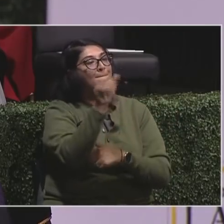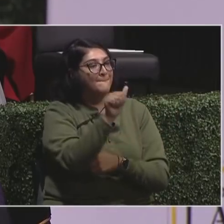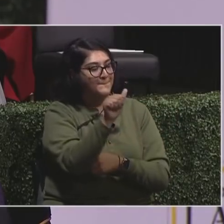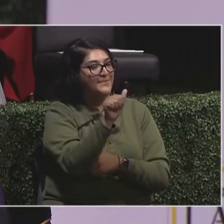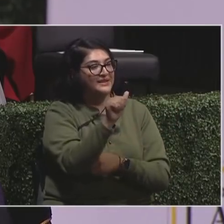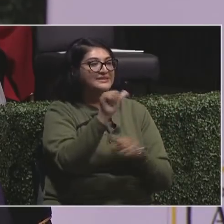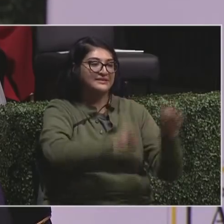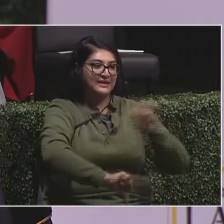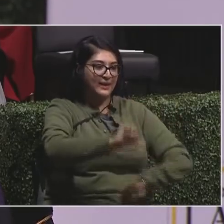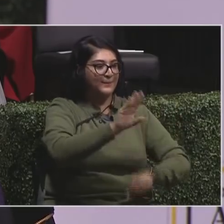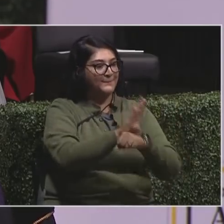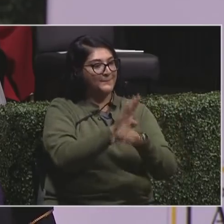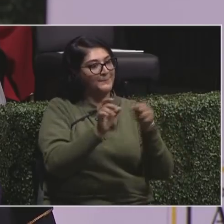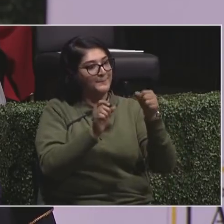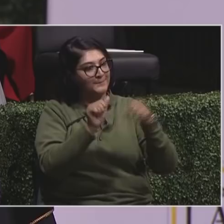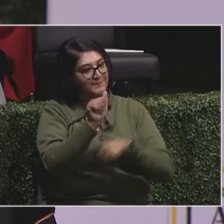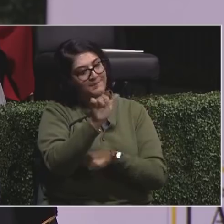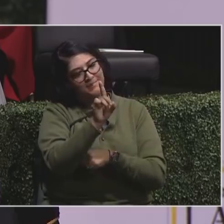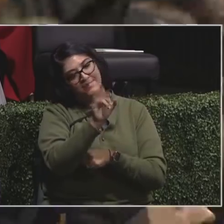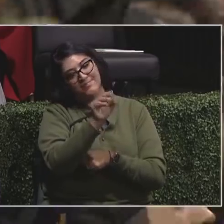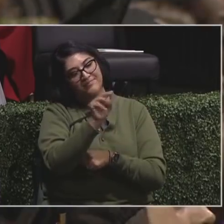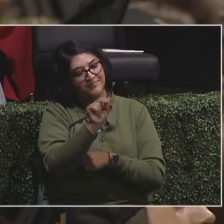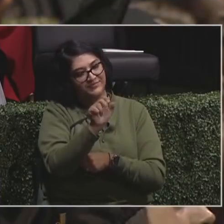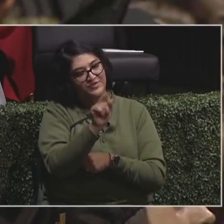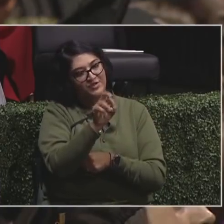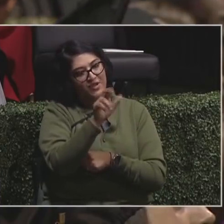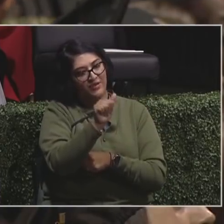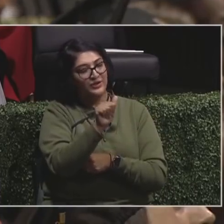HUMAN RESOURCES ASSOCIATION, AS AN HONORS COLLEGE AMBASSADOR, AND AS A